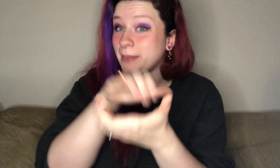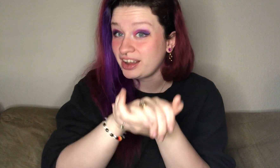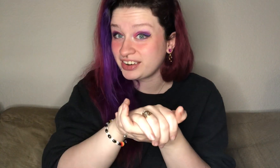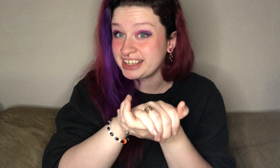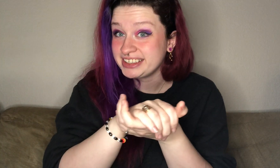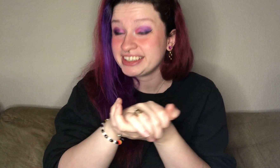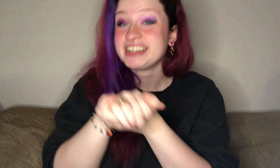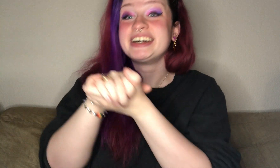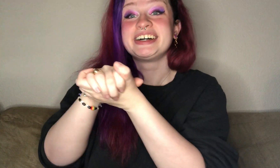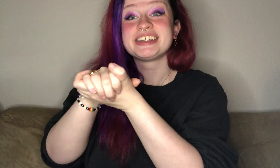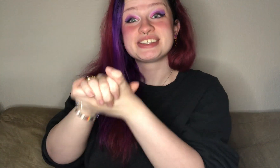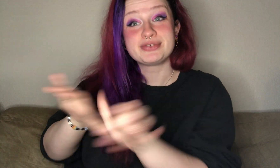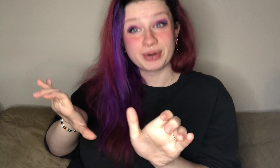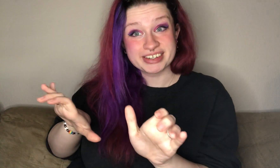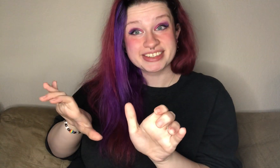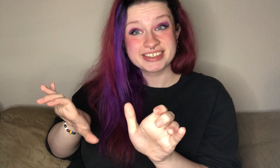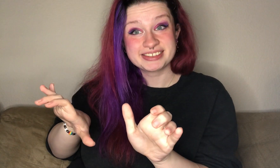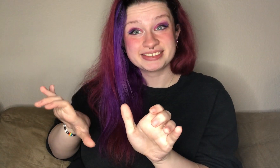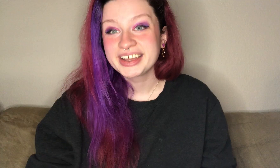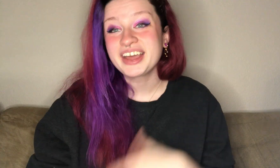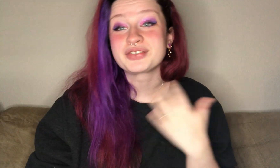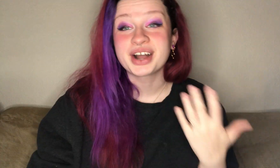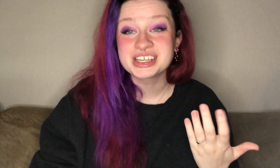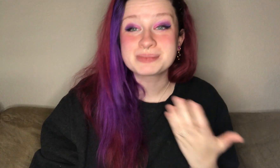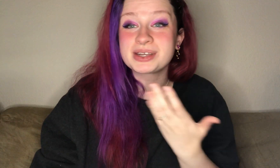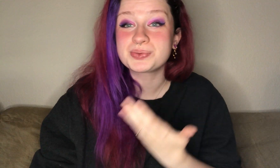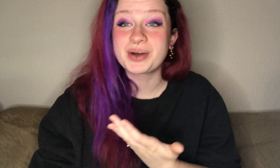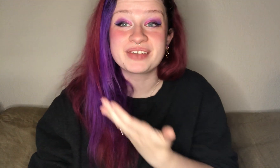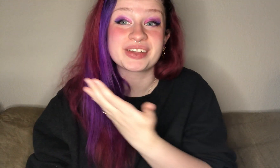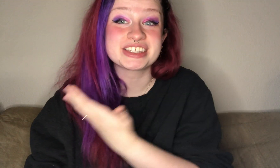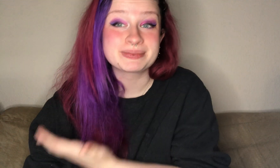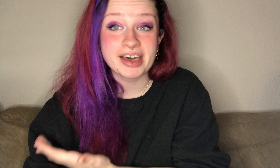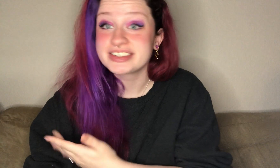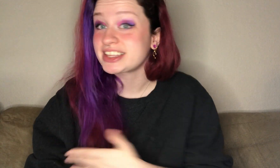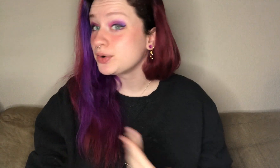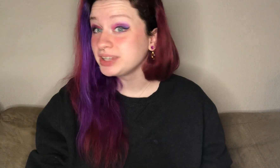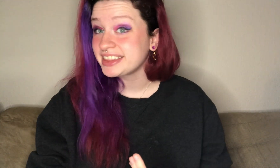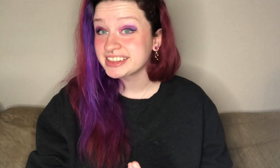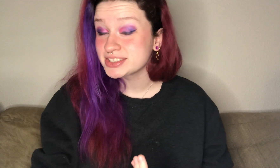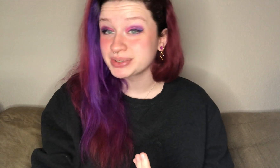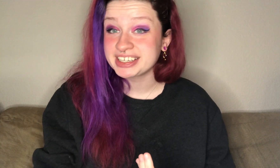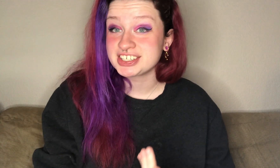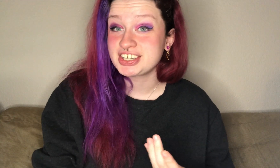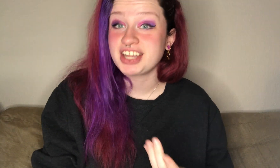married/divorce and for husband wife and spouse the only thing that's really going to change